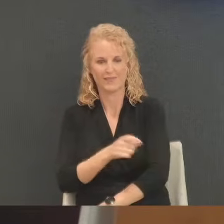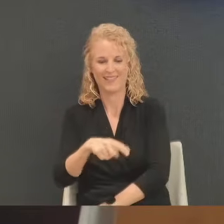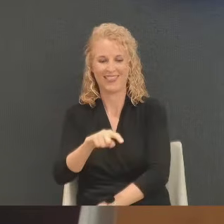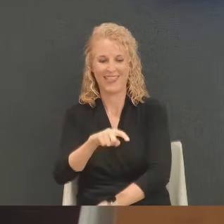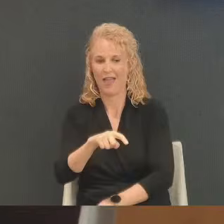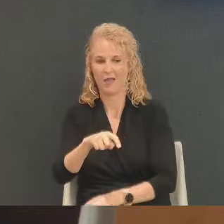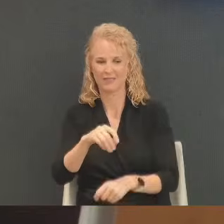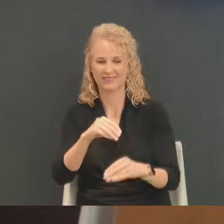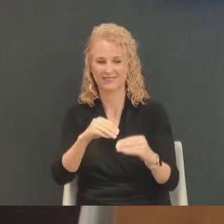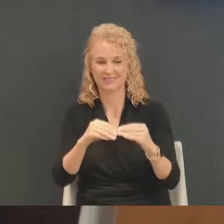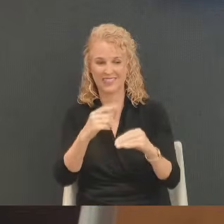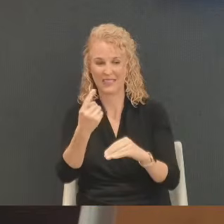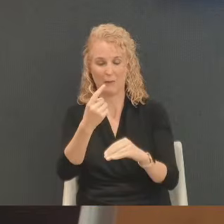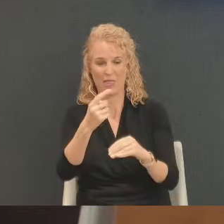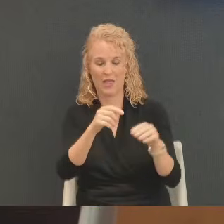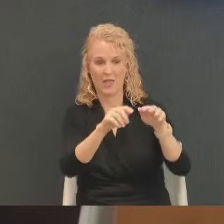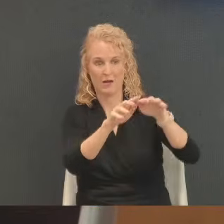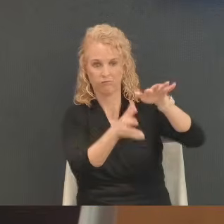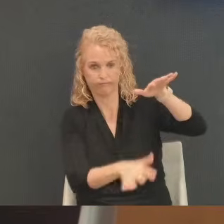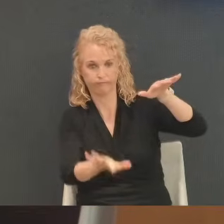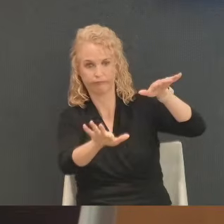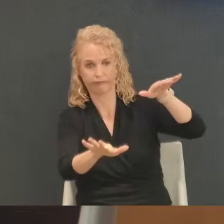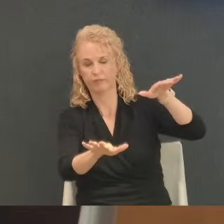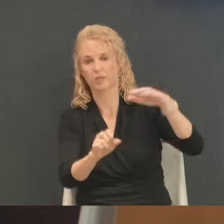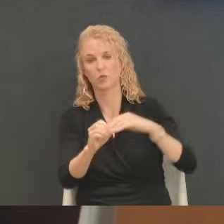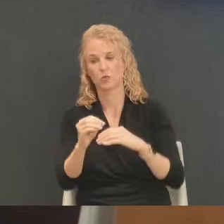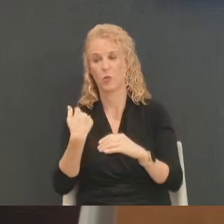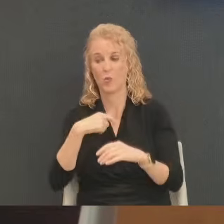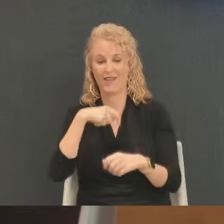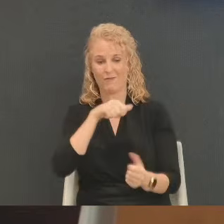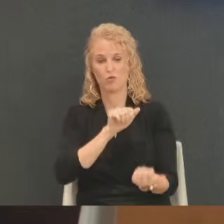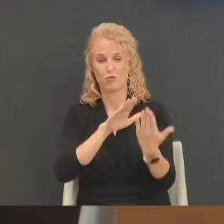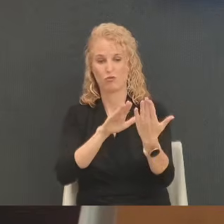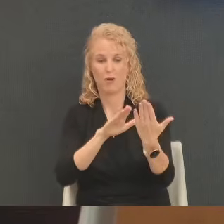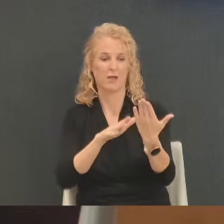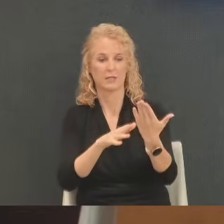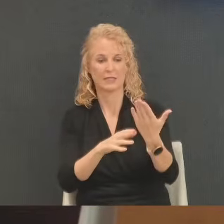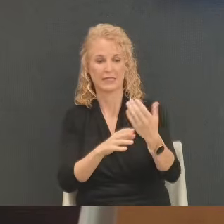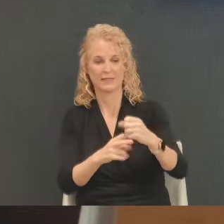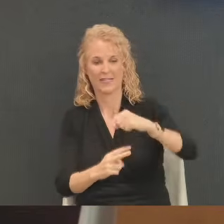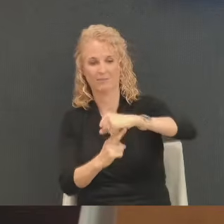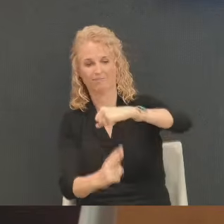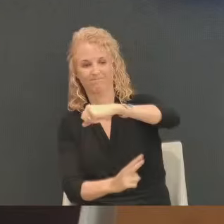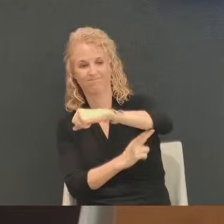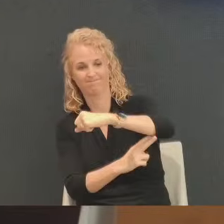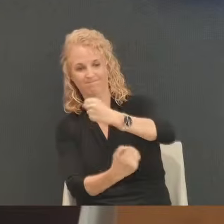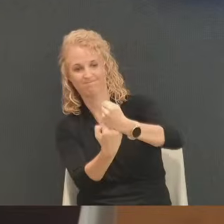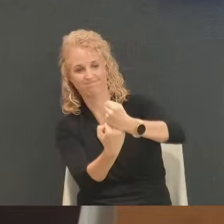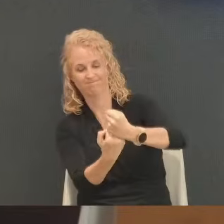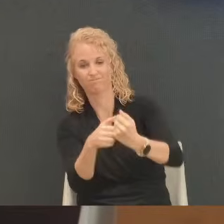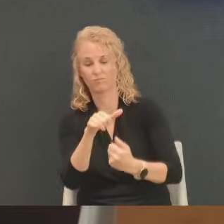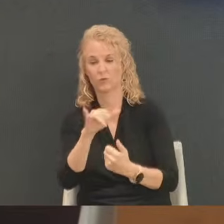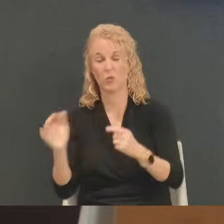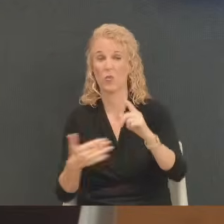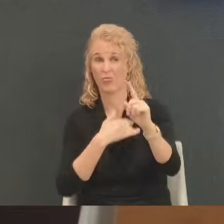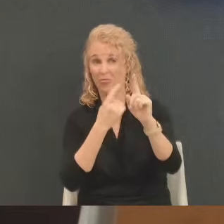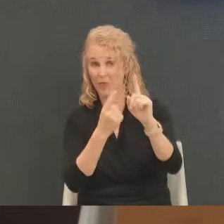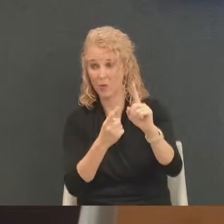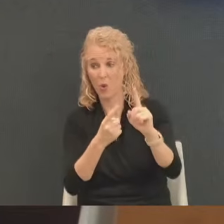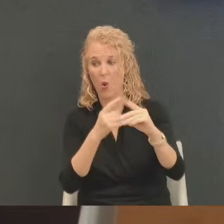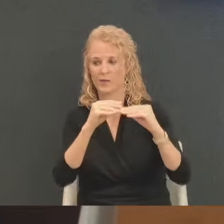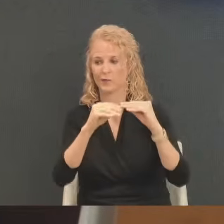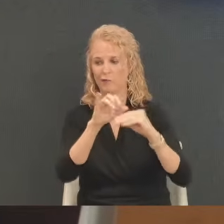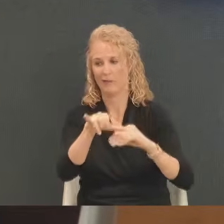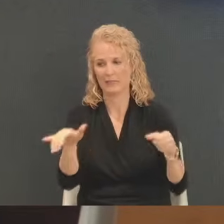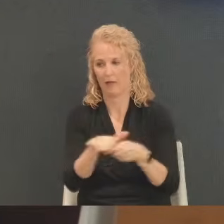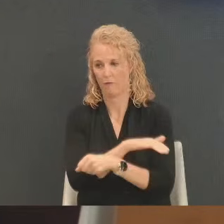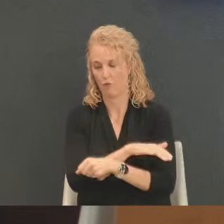hillside slippages. and this will help assist with the ultimate resolution to that project. by